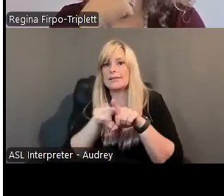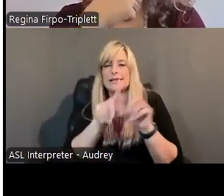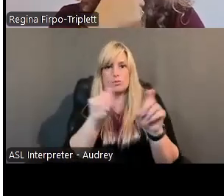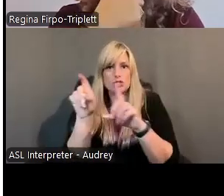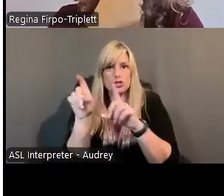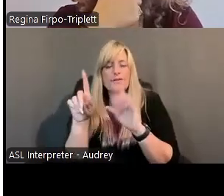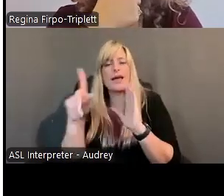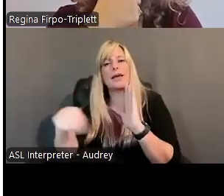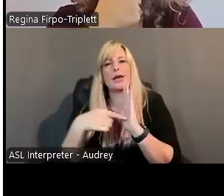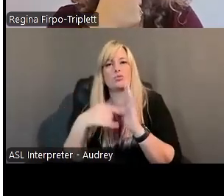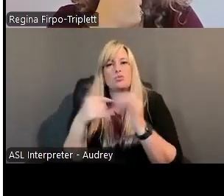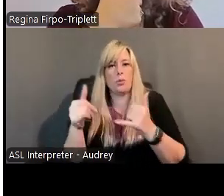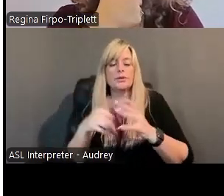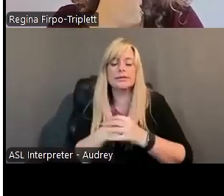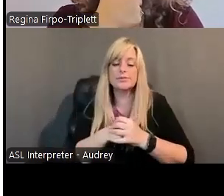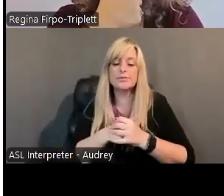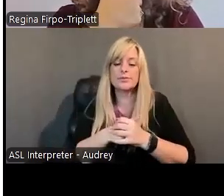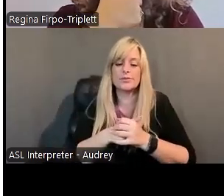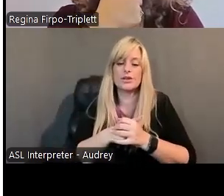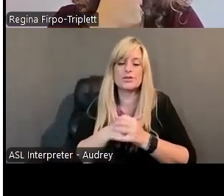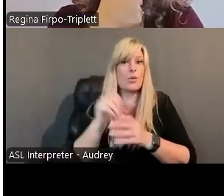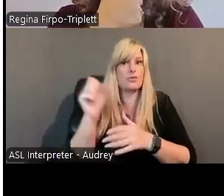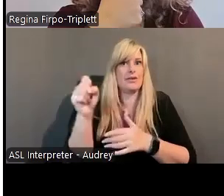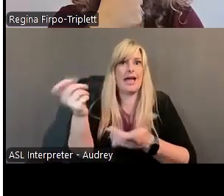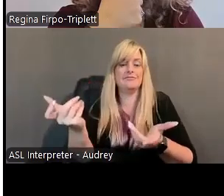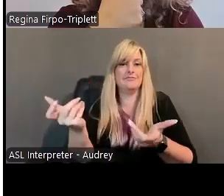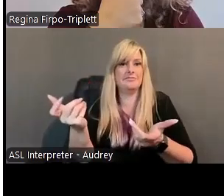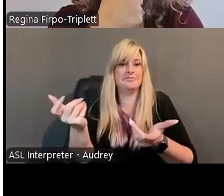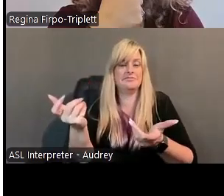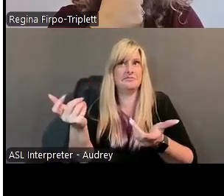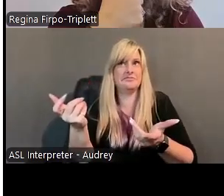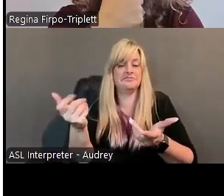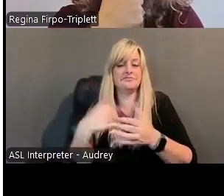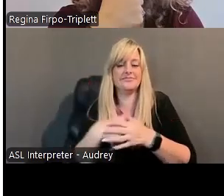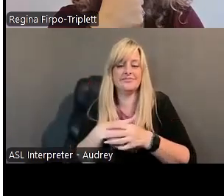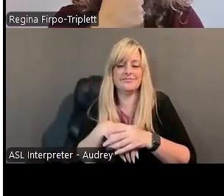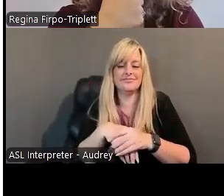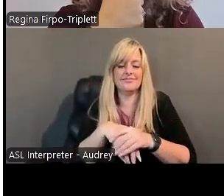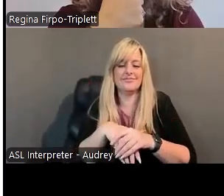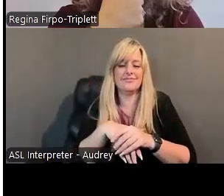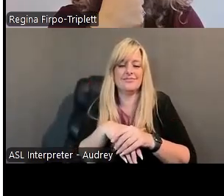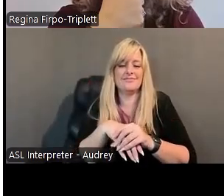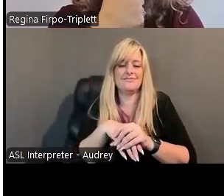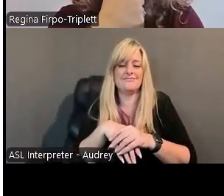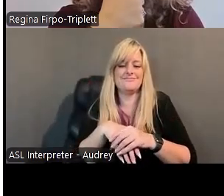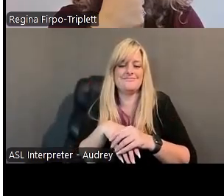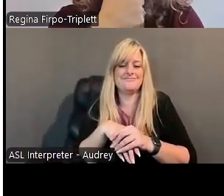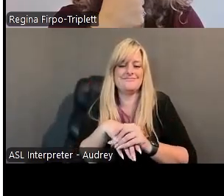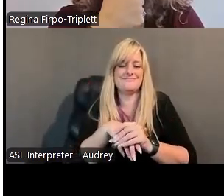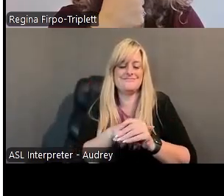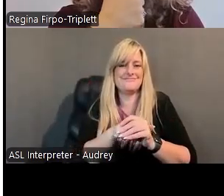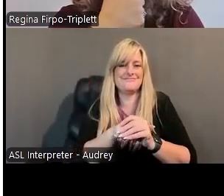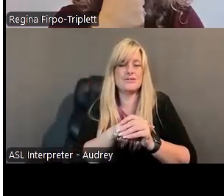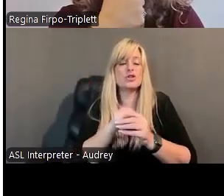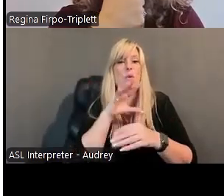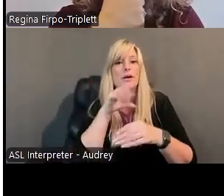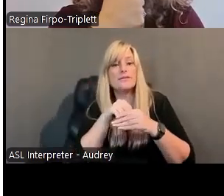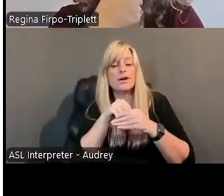And so yeah, basically those role plays involved getting on a video call with the project staff and